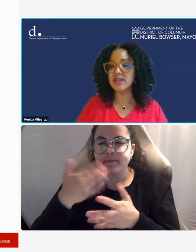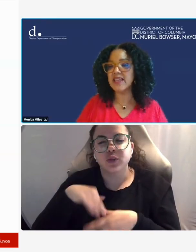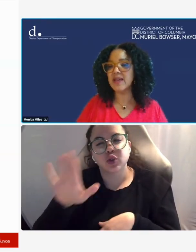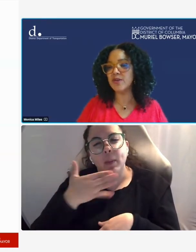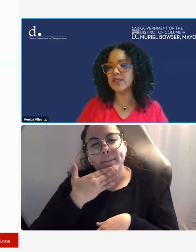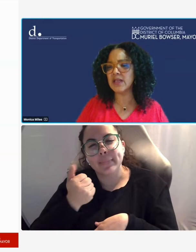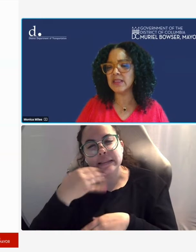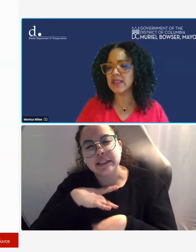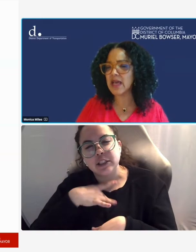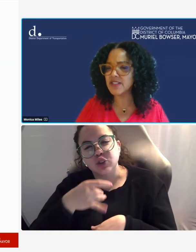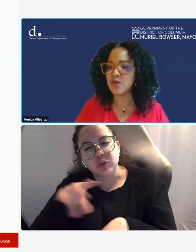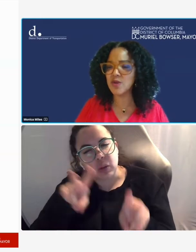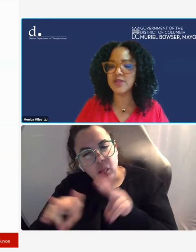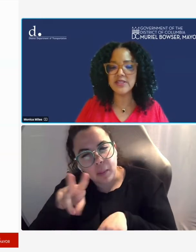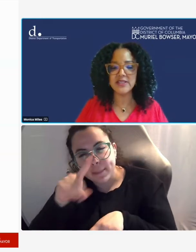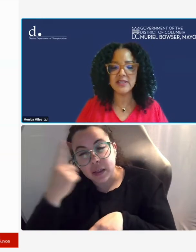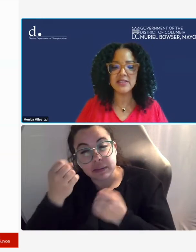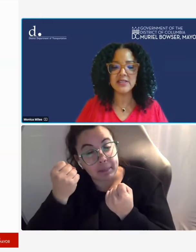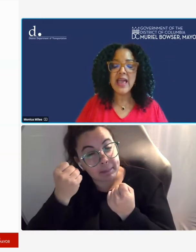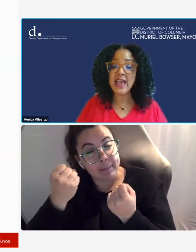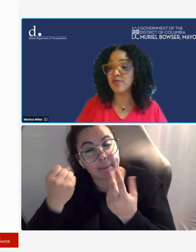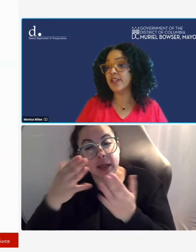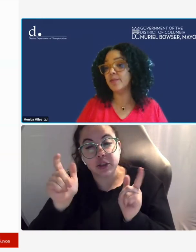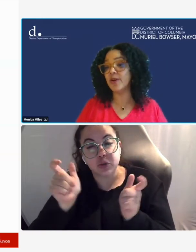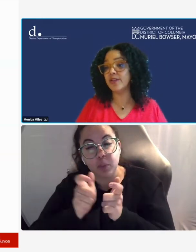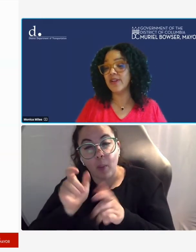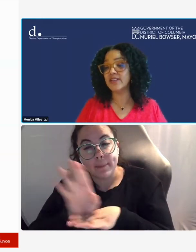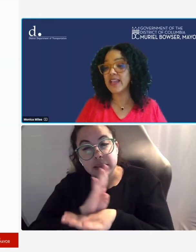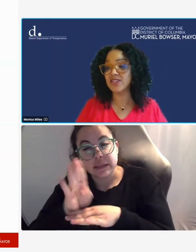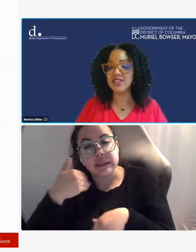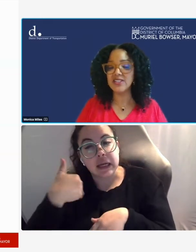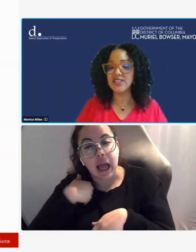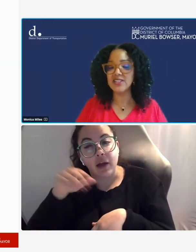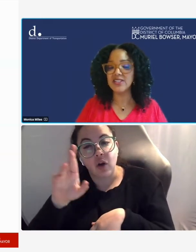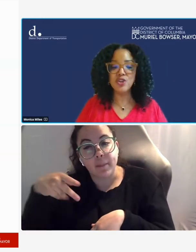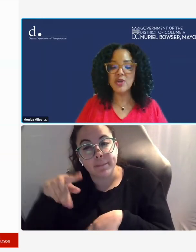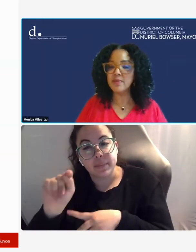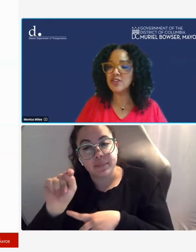because a lot of small businesses have related party transactions so you want to make sure that